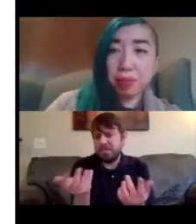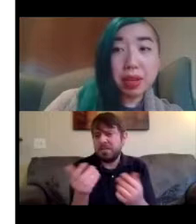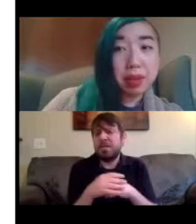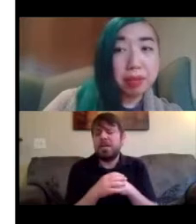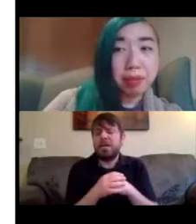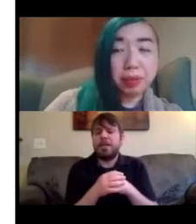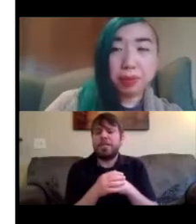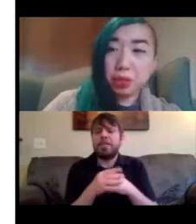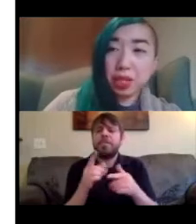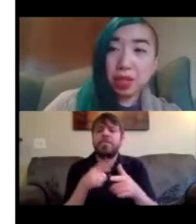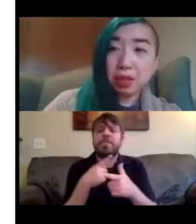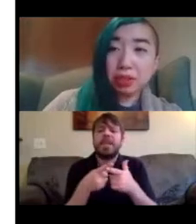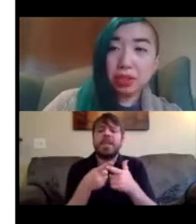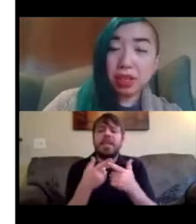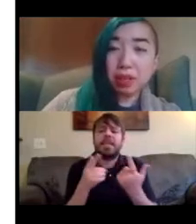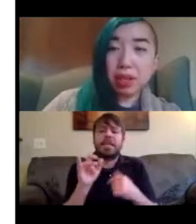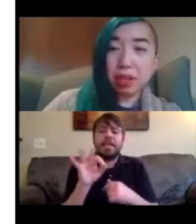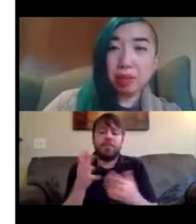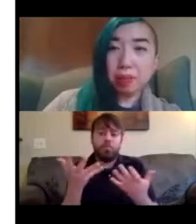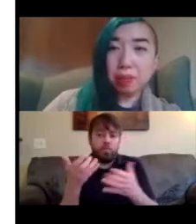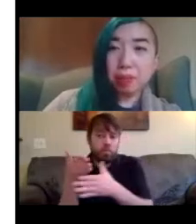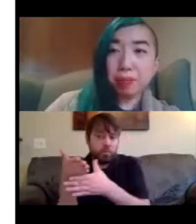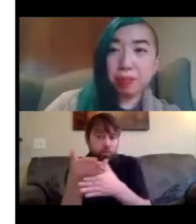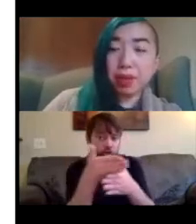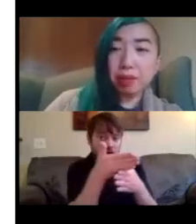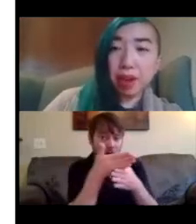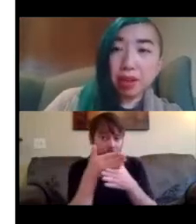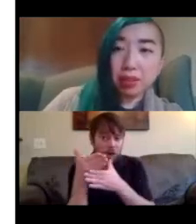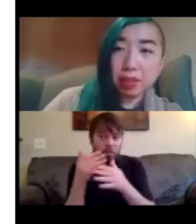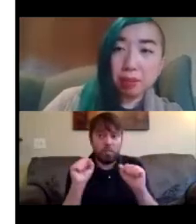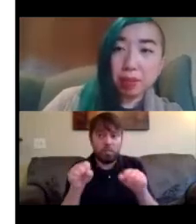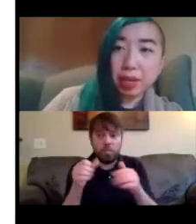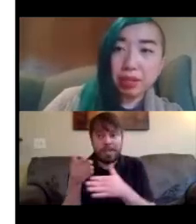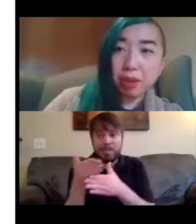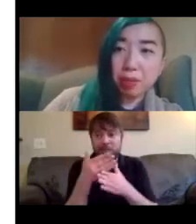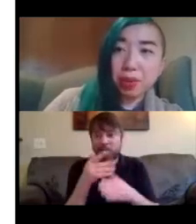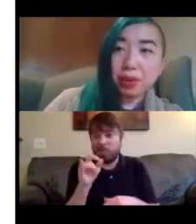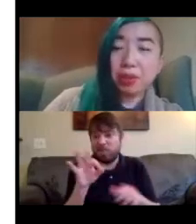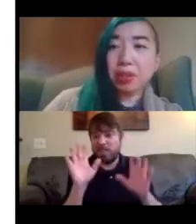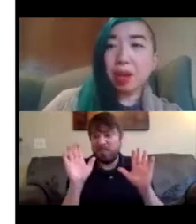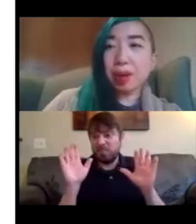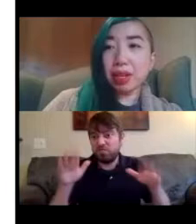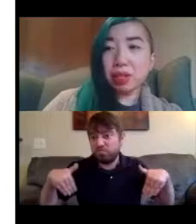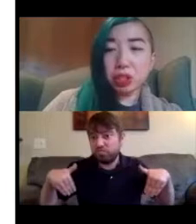and if folks want to share they can share, and if not, I can talk more about that too.